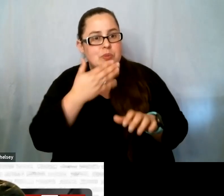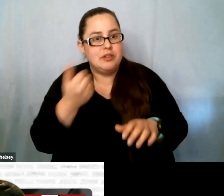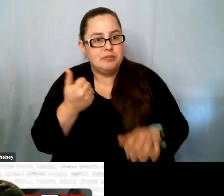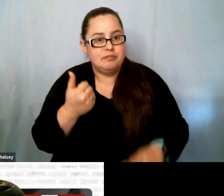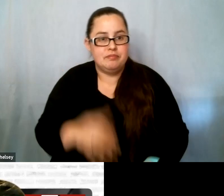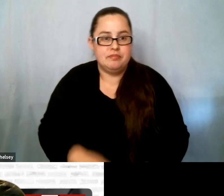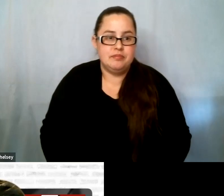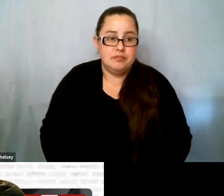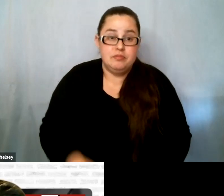Paul Gilmore: Yeah.